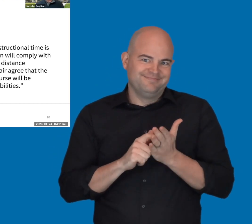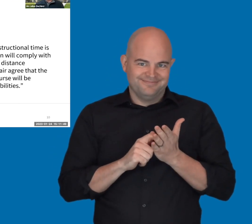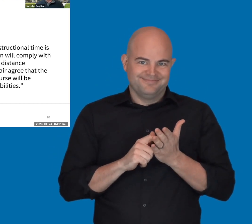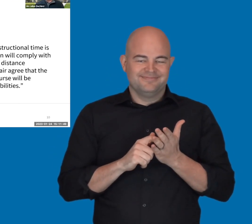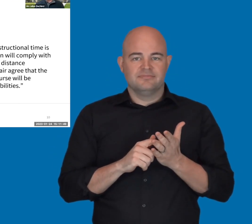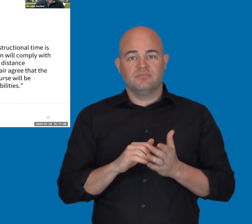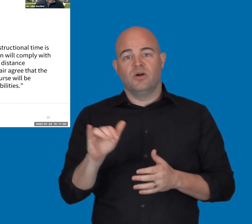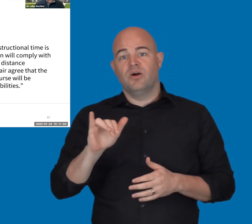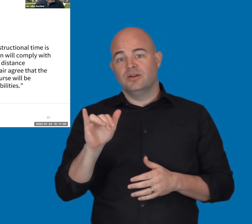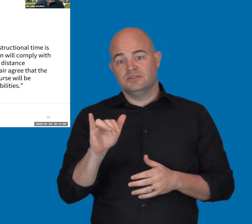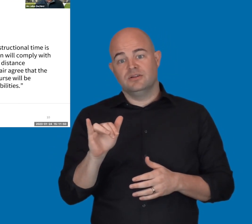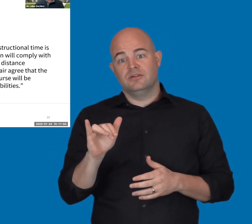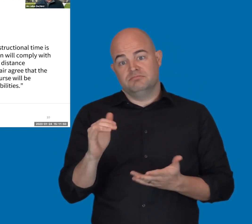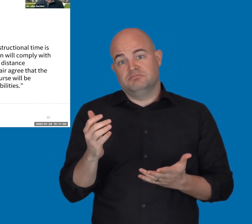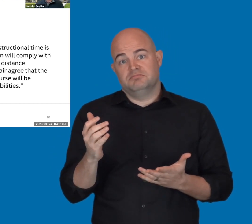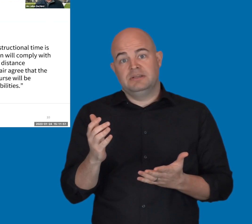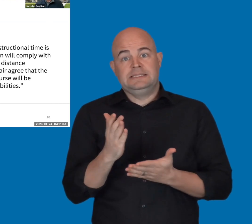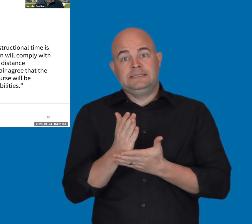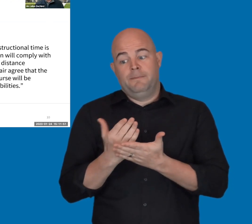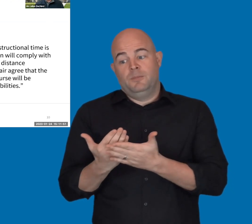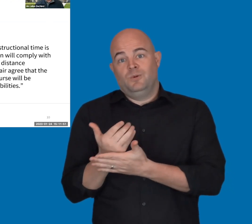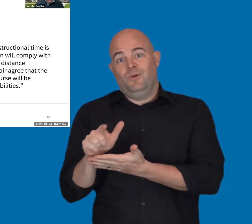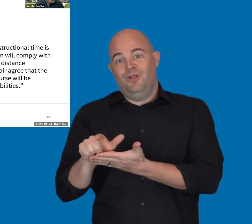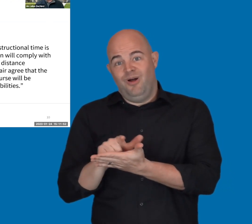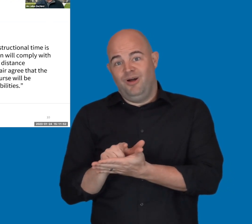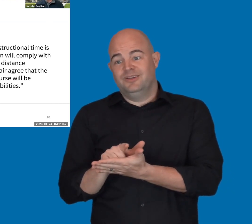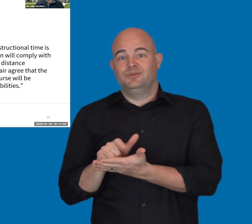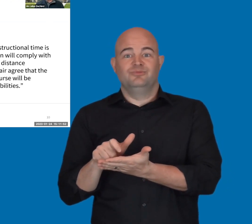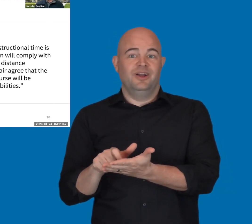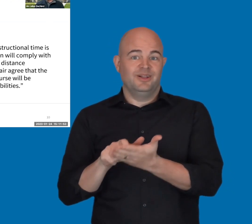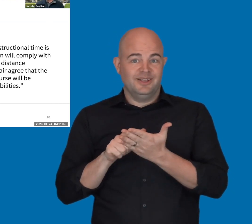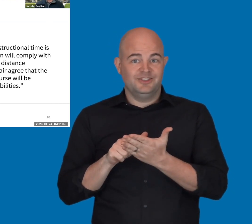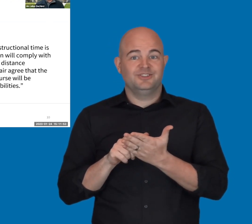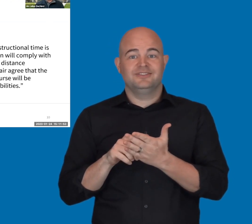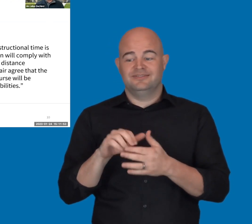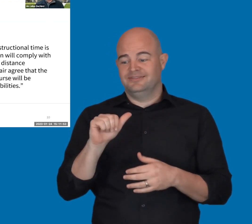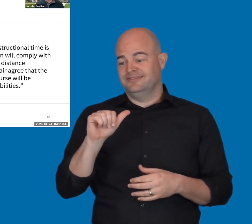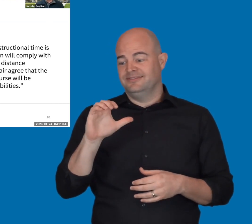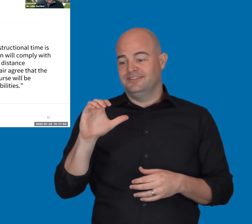Hi everybody. My name is Jim and I'm the faculty director of Online Education at Mira Costa.